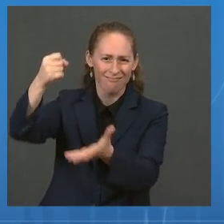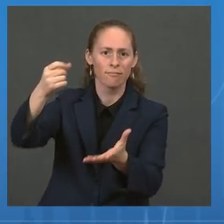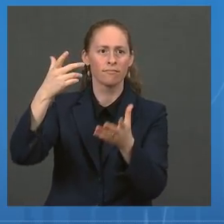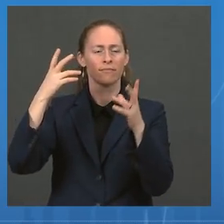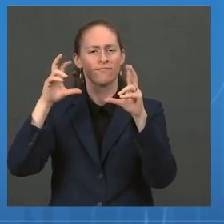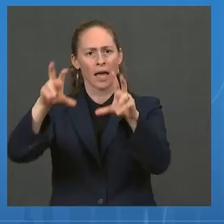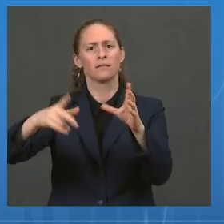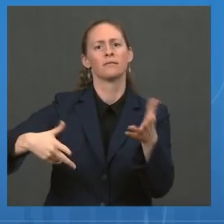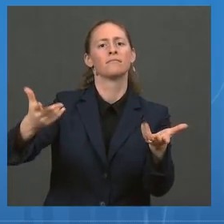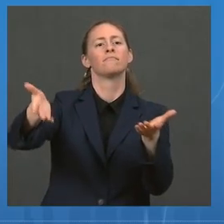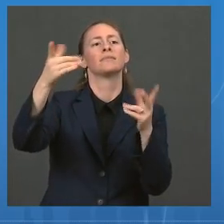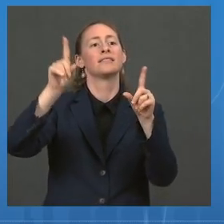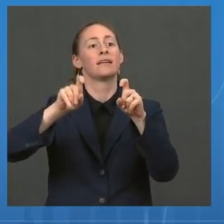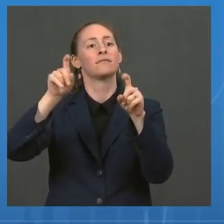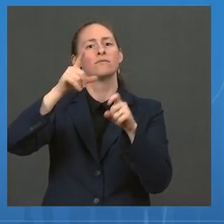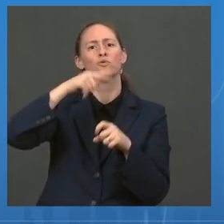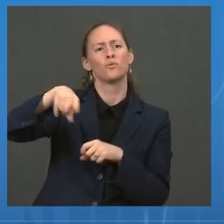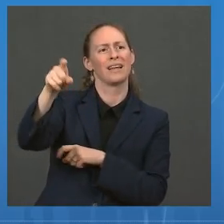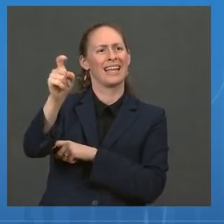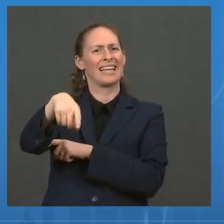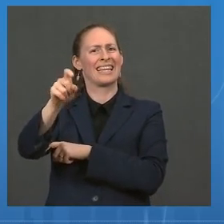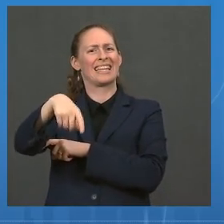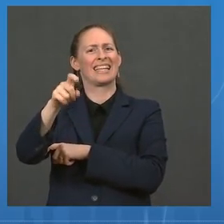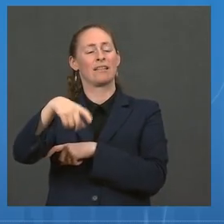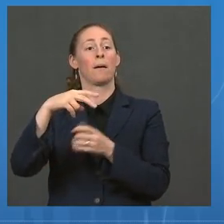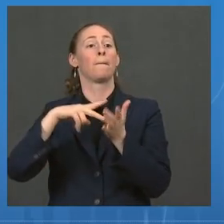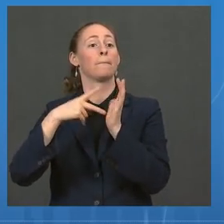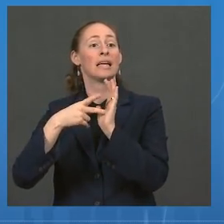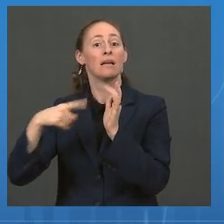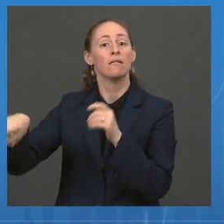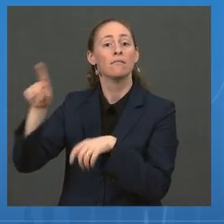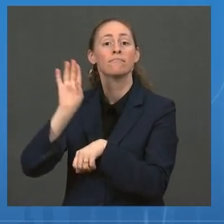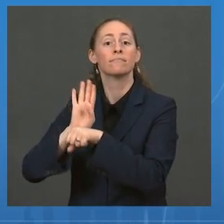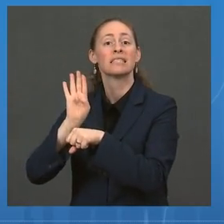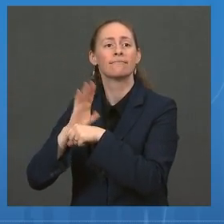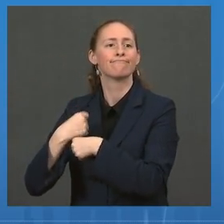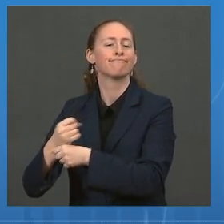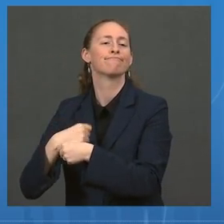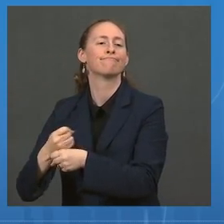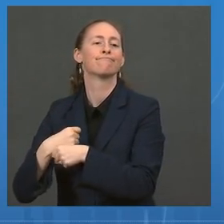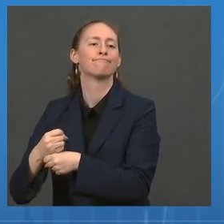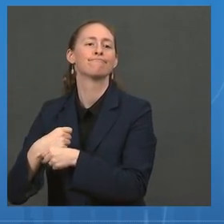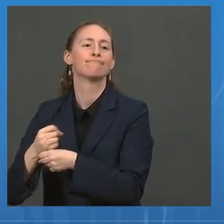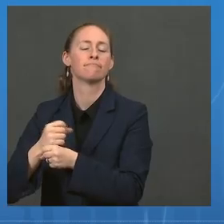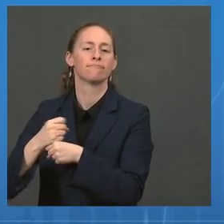and to provide manufacturers with purchase commitments that allow them to ramp up their production.